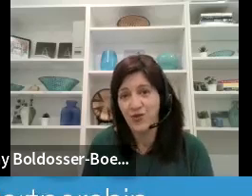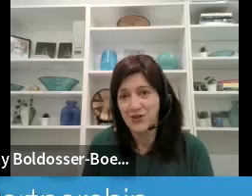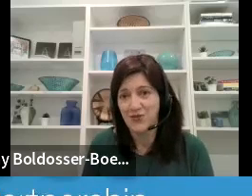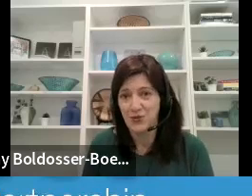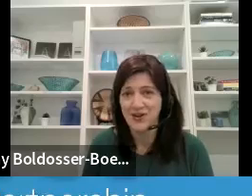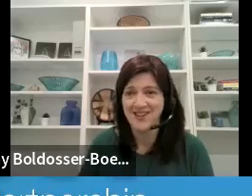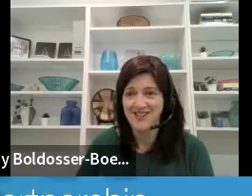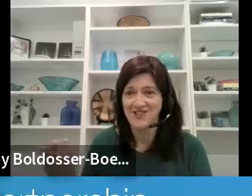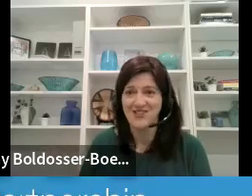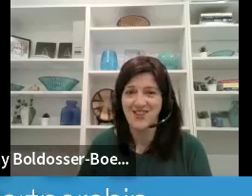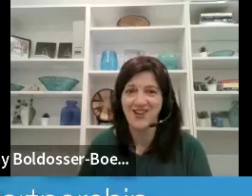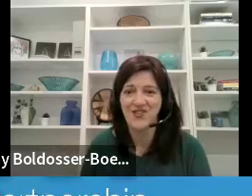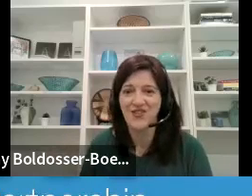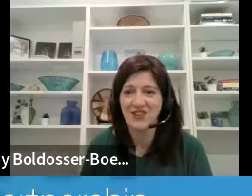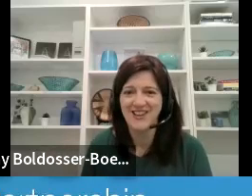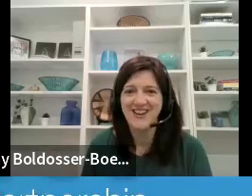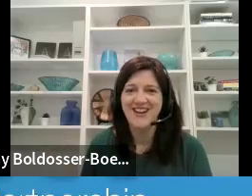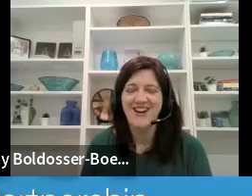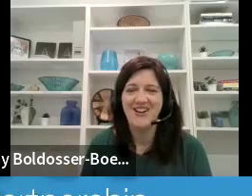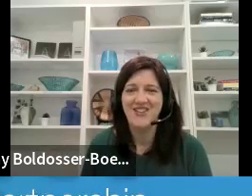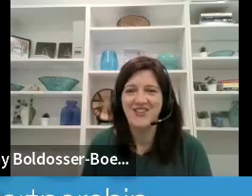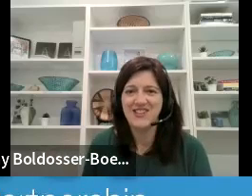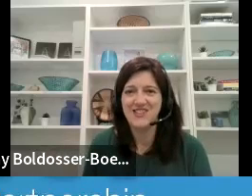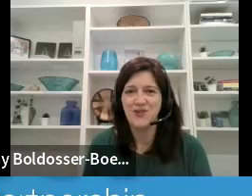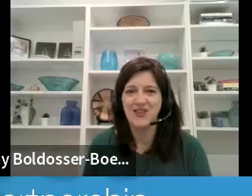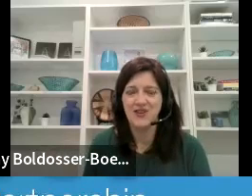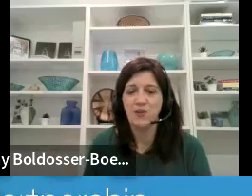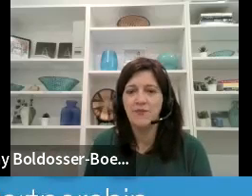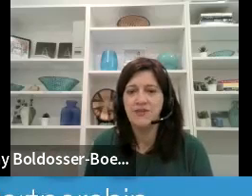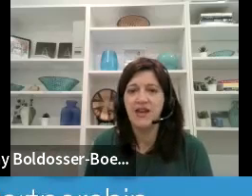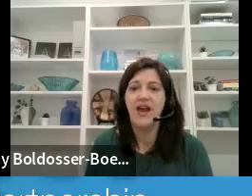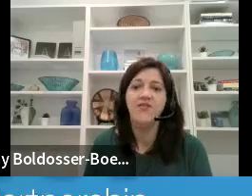In fact, the ones from 2019 are still there if you Google it on the UHC2023 website, and